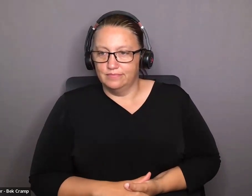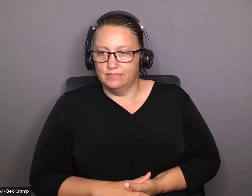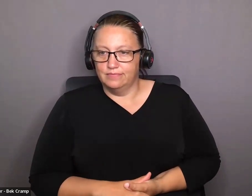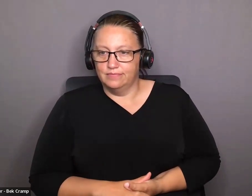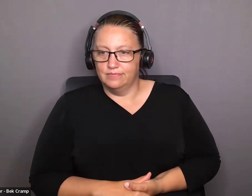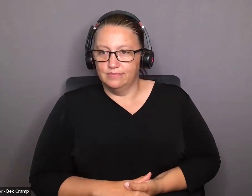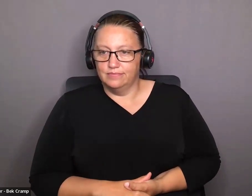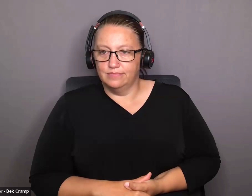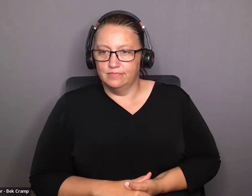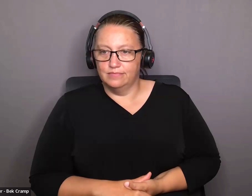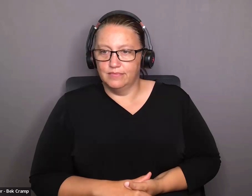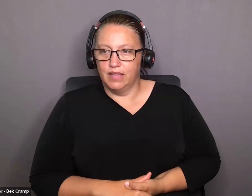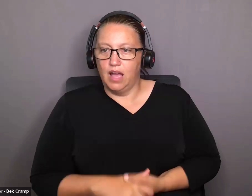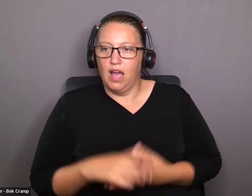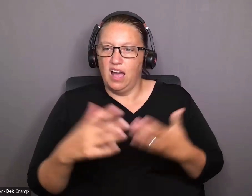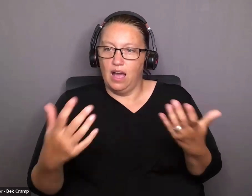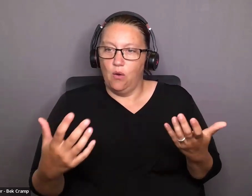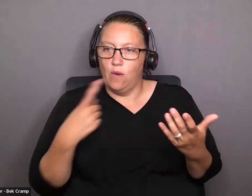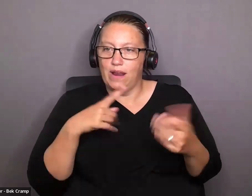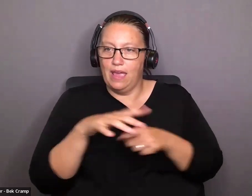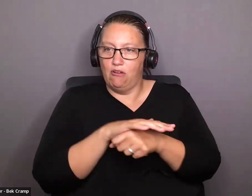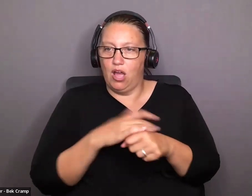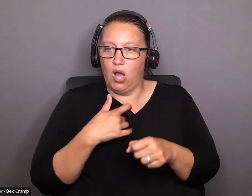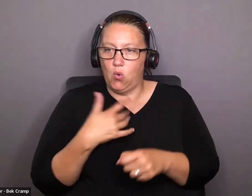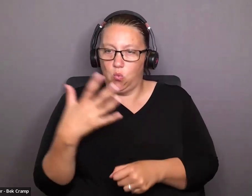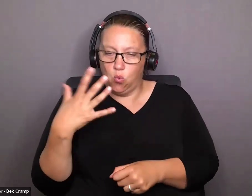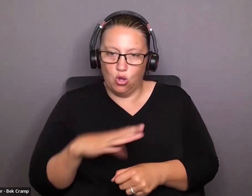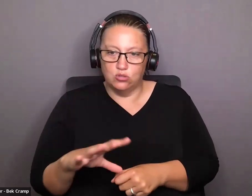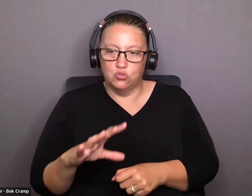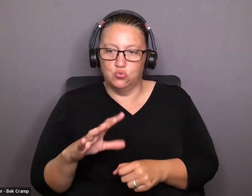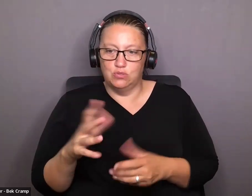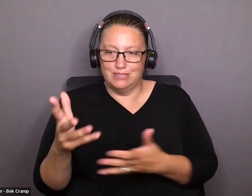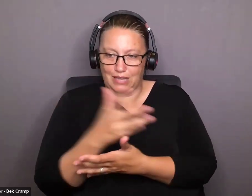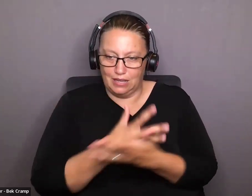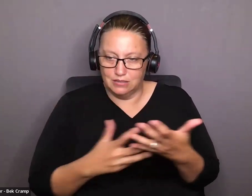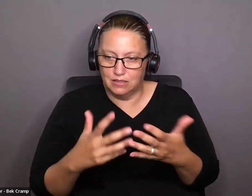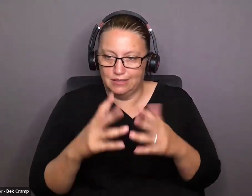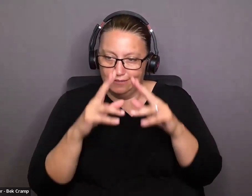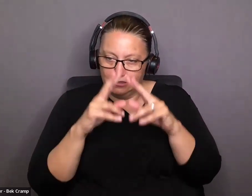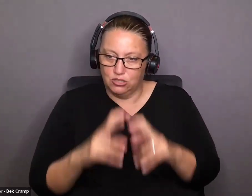Andrea said: An area I would like to see more research in is restricted practices